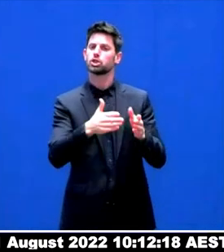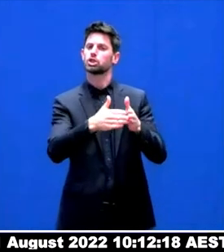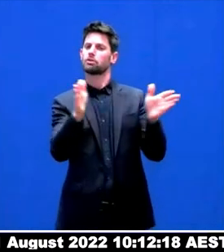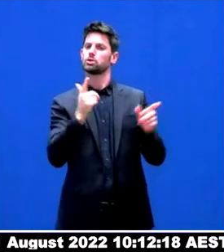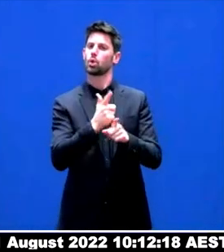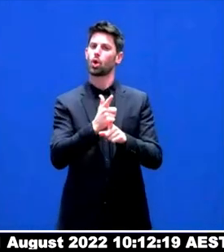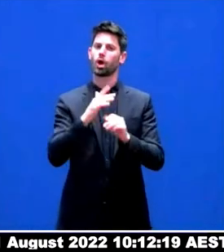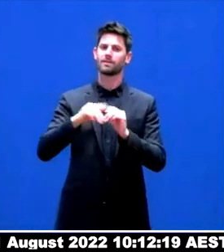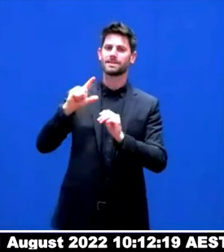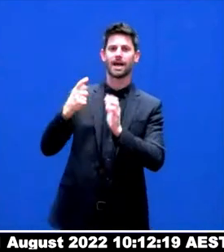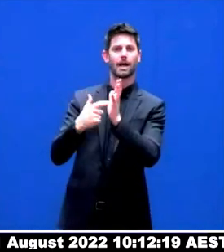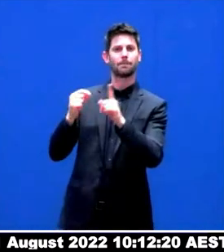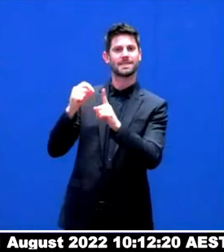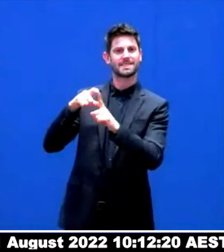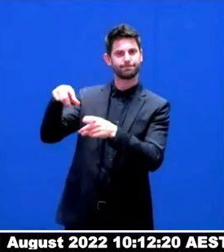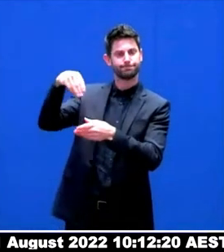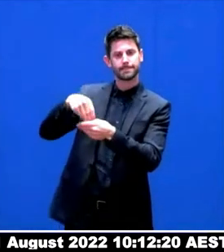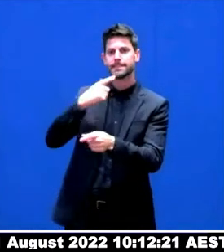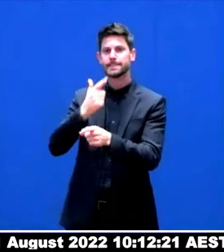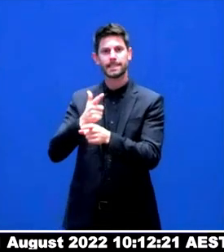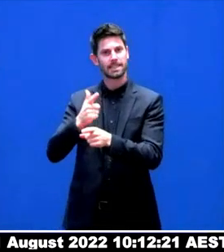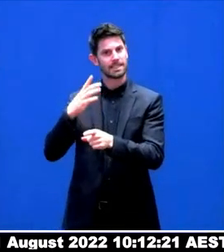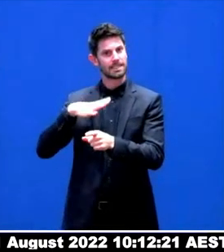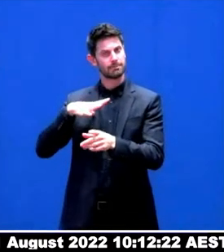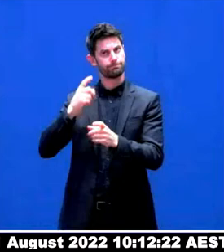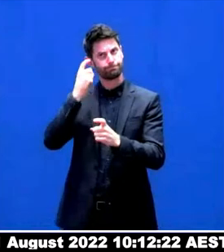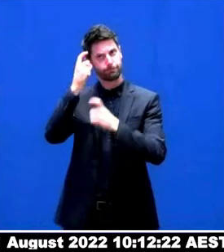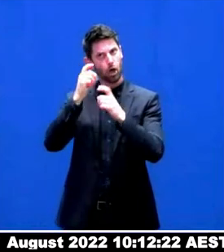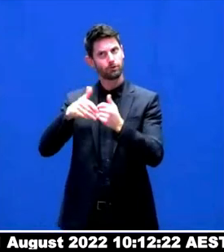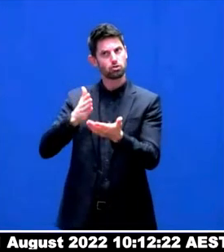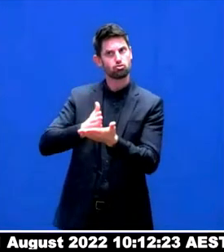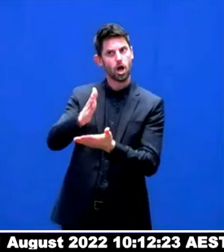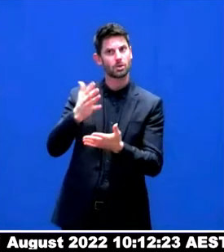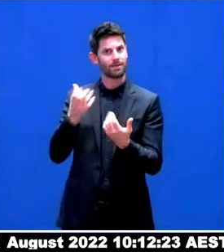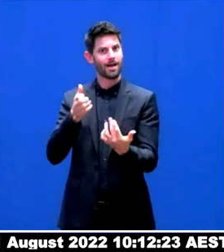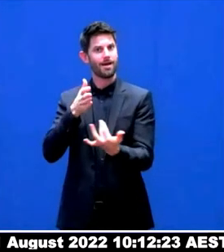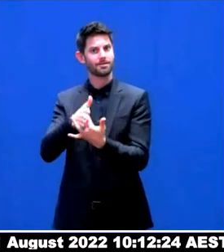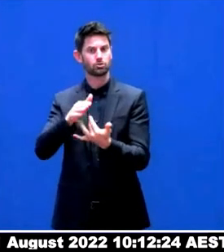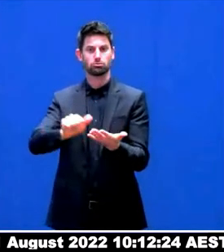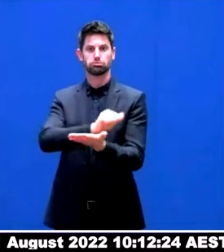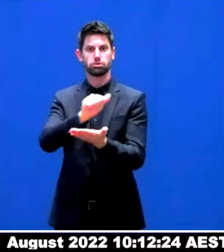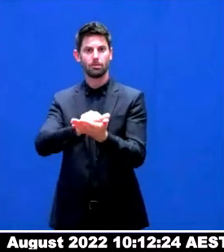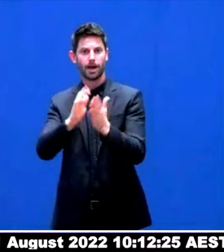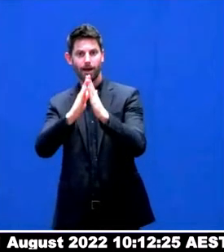concepts of adequate housing and continuous improvement in living conditions - and I'm